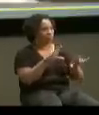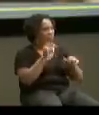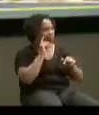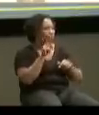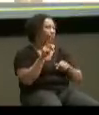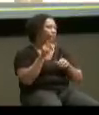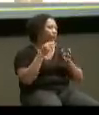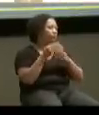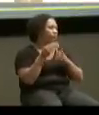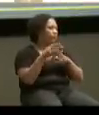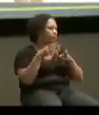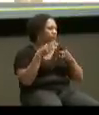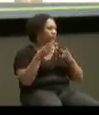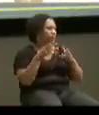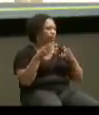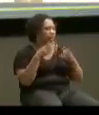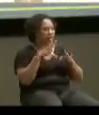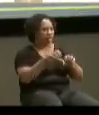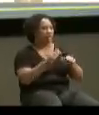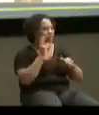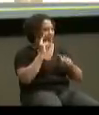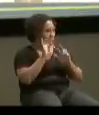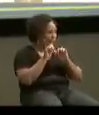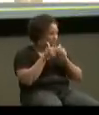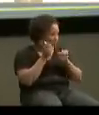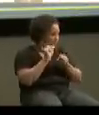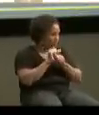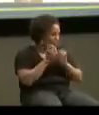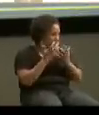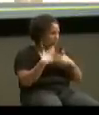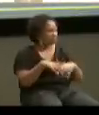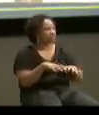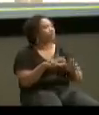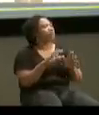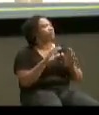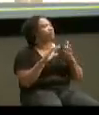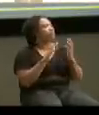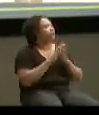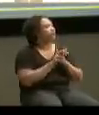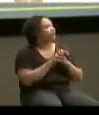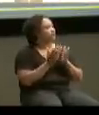GSA IS BASICALLY DOING ON FOR PROCUREMENTS TO SEE HOW AN INCENTIVE STRUCTURE MIGHT WORK.